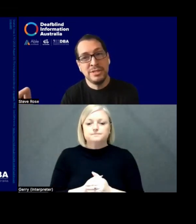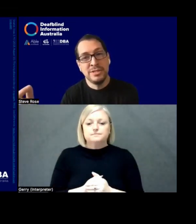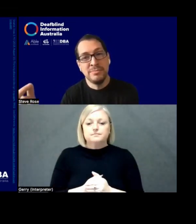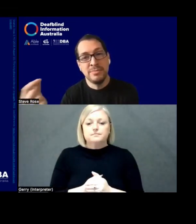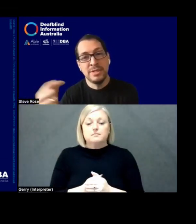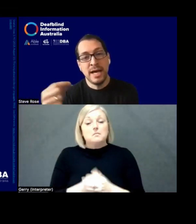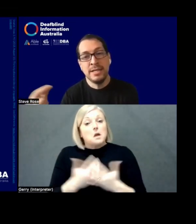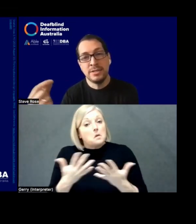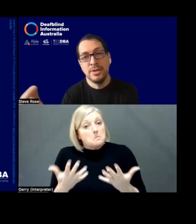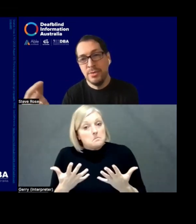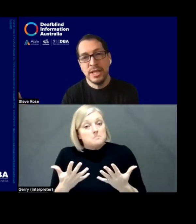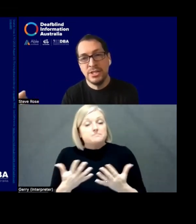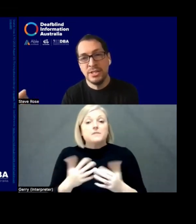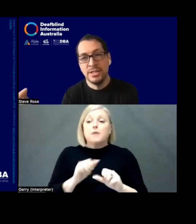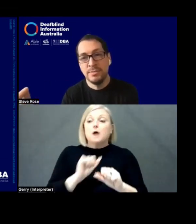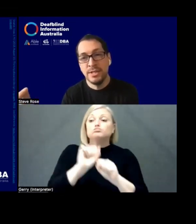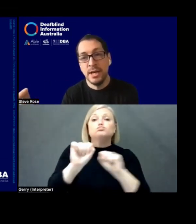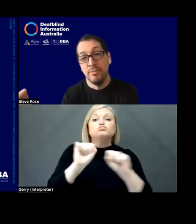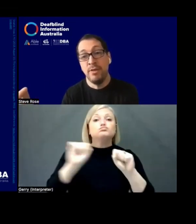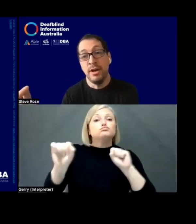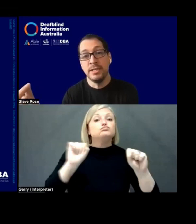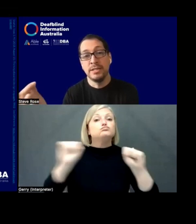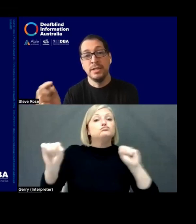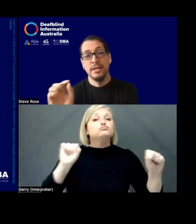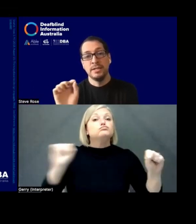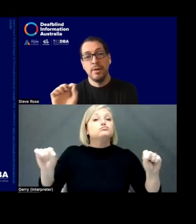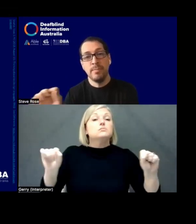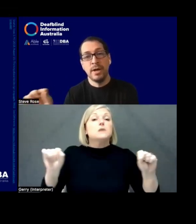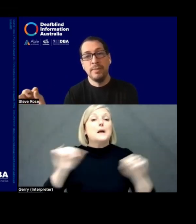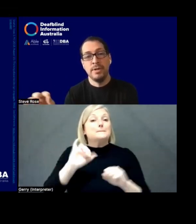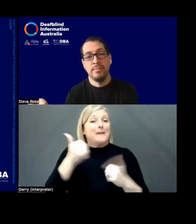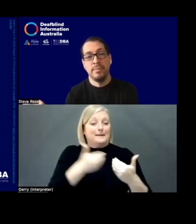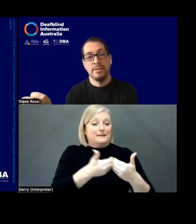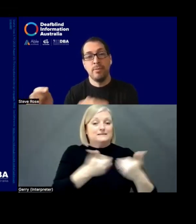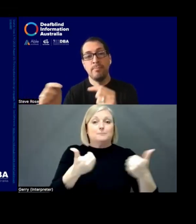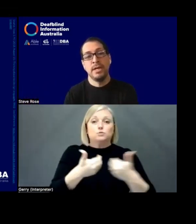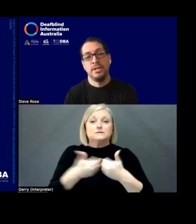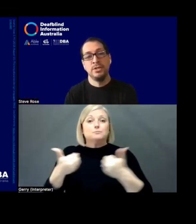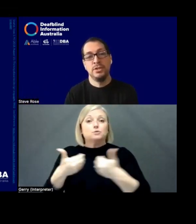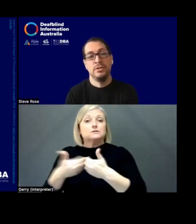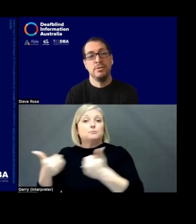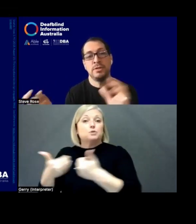systems as communication systems in their own right. So it might be that someone might just use